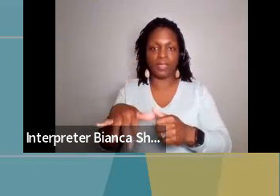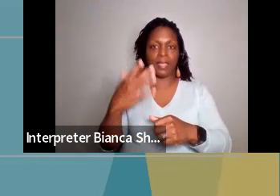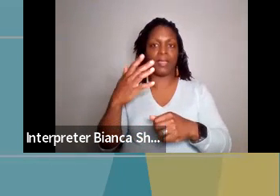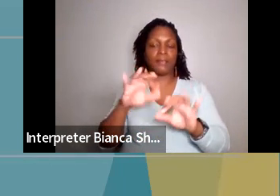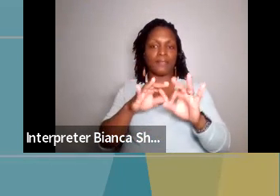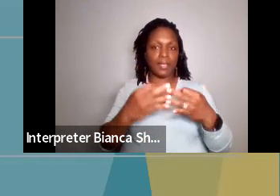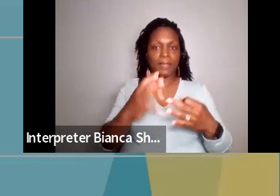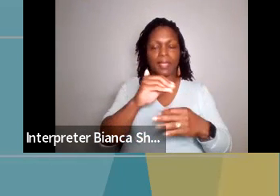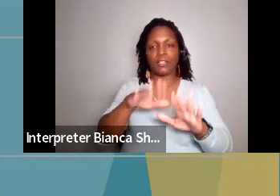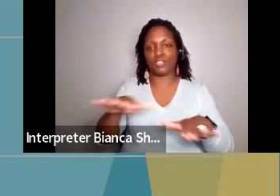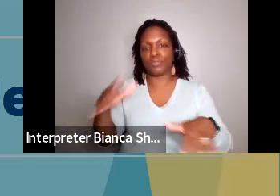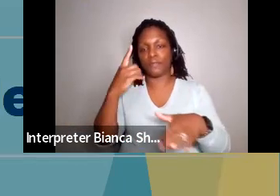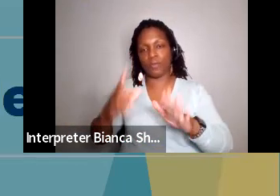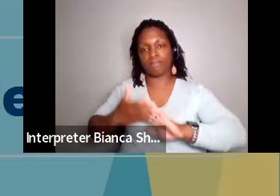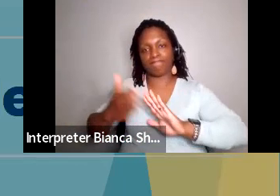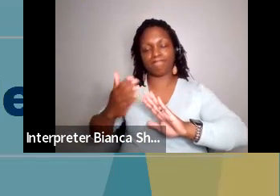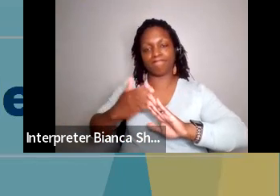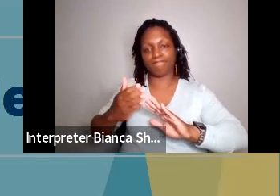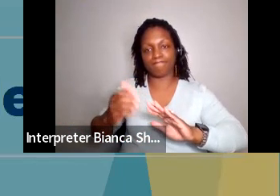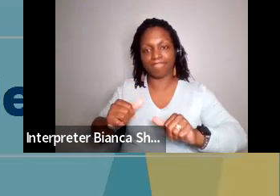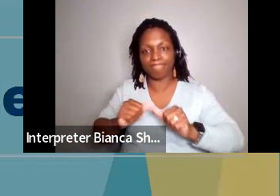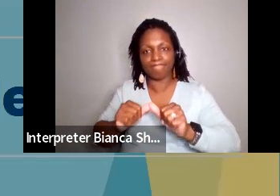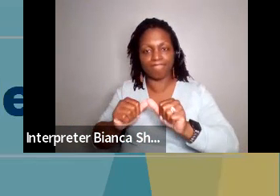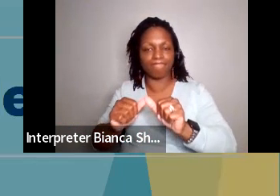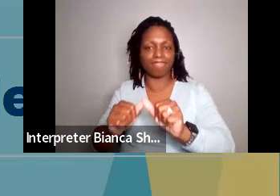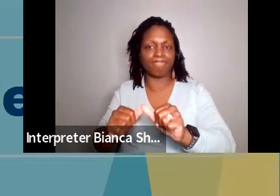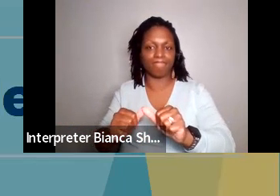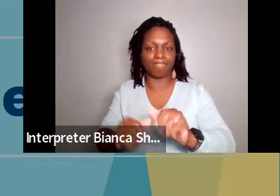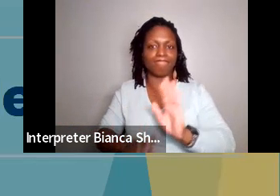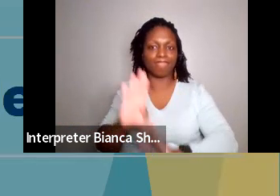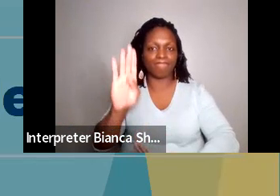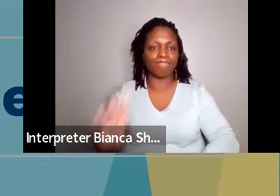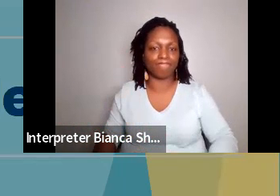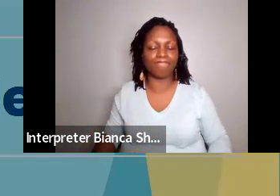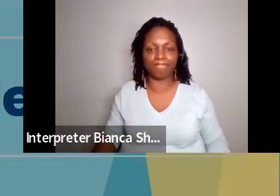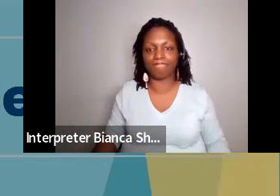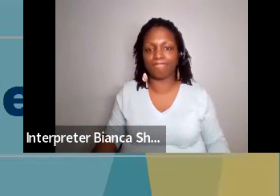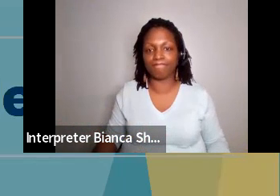Very important project